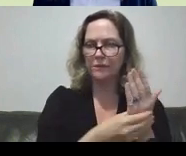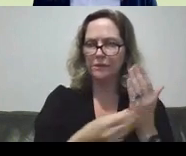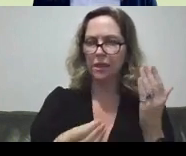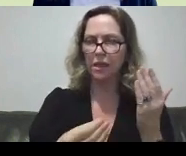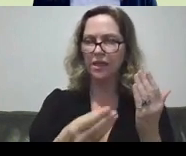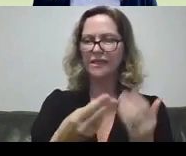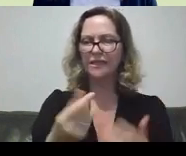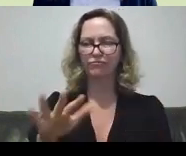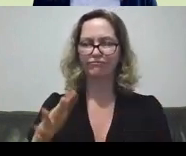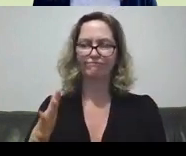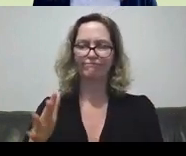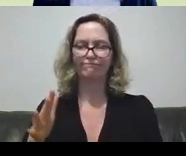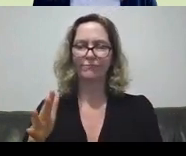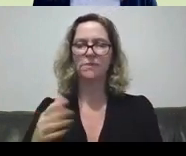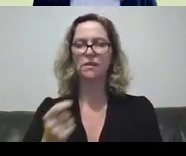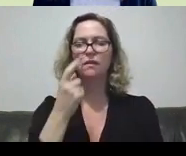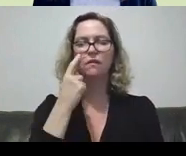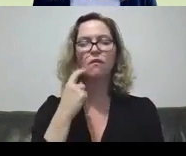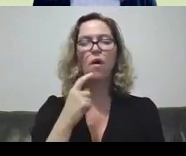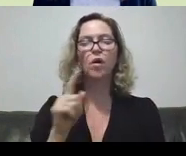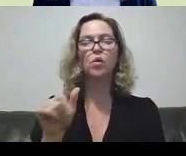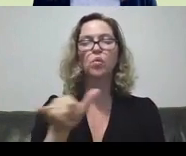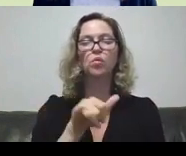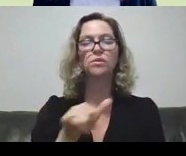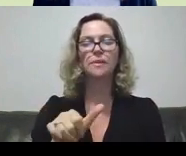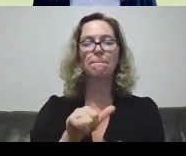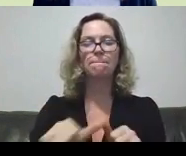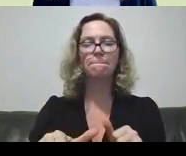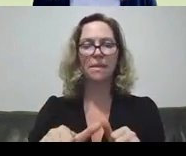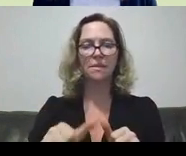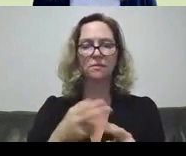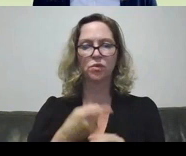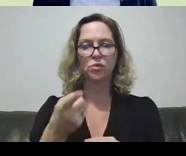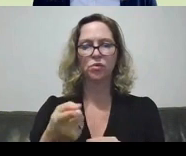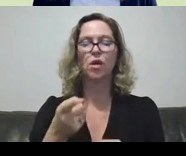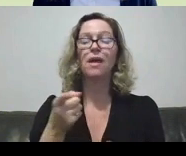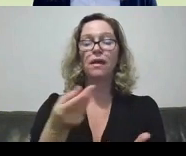what works for you. Support coordinators are funded to build capacity support the